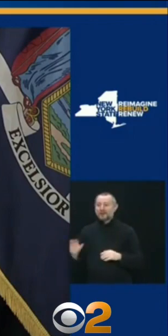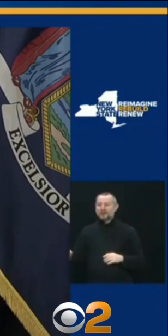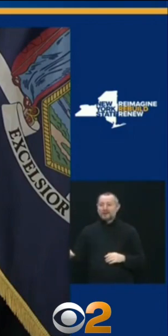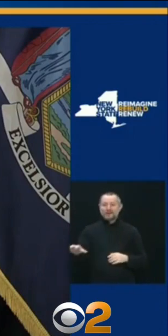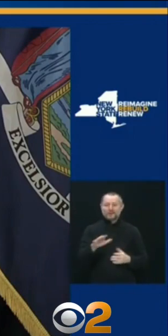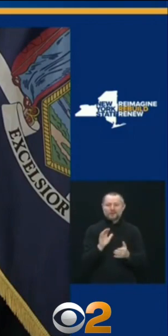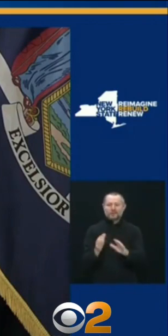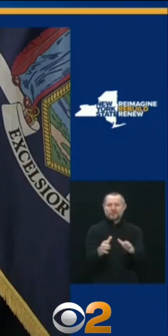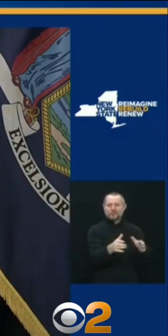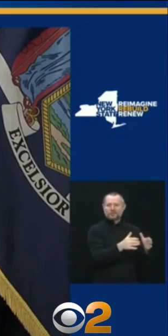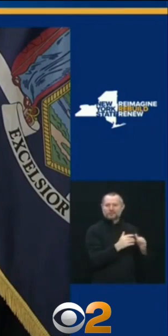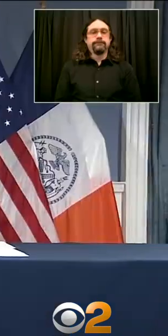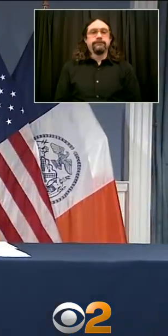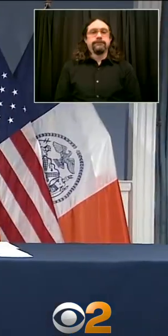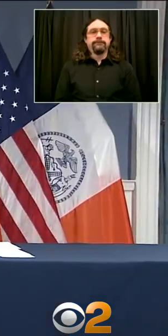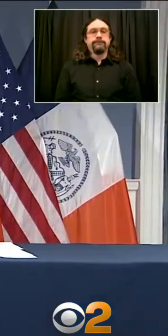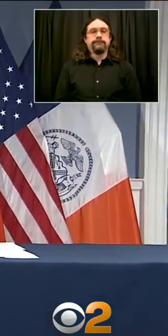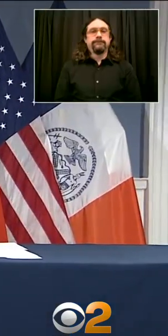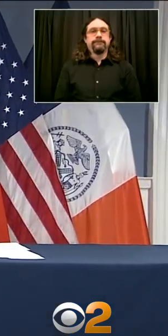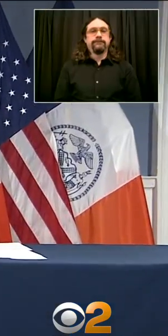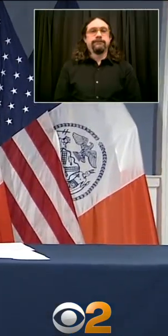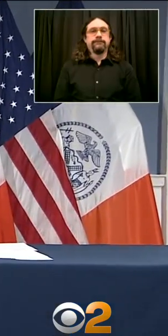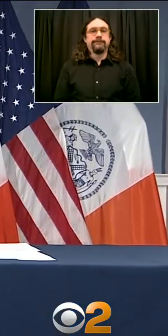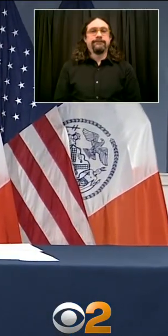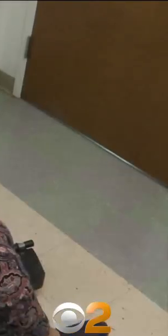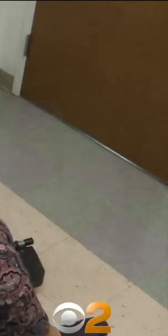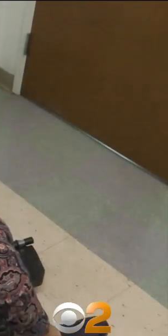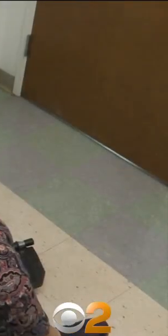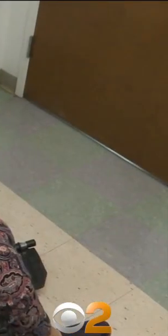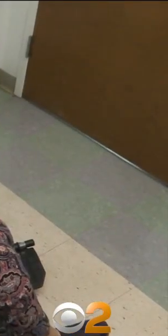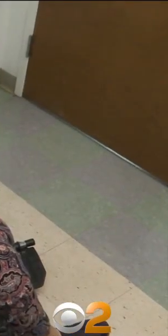YOU HAVE MANY COMMUNITIES THAT ARE DESERVING OF THE VACCINE. Reporter: THE GOVERNOR SAYS